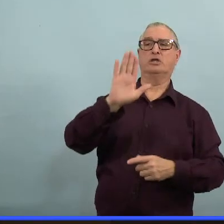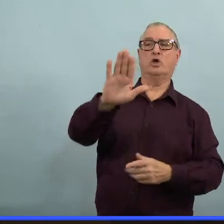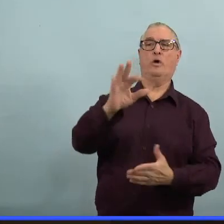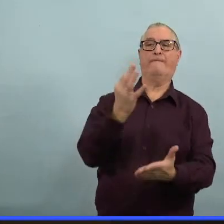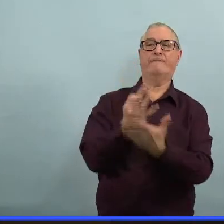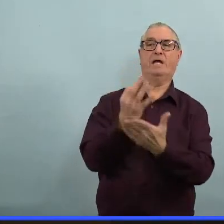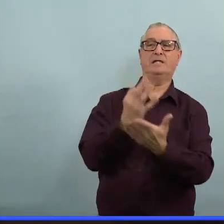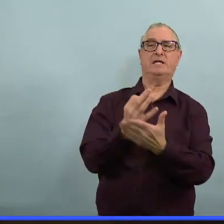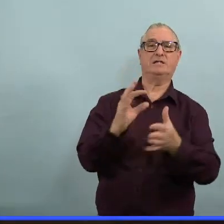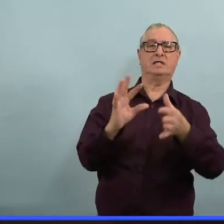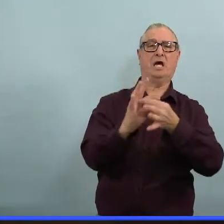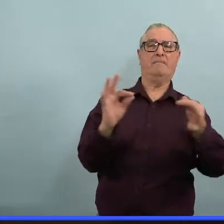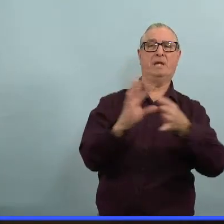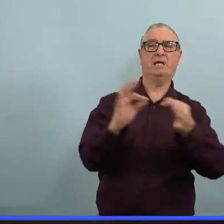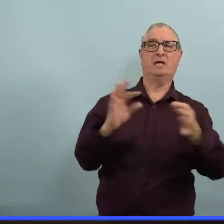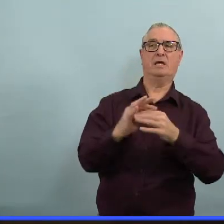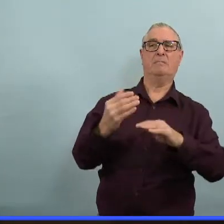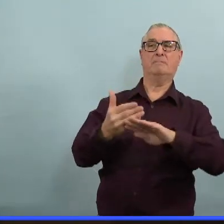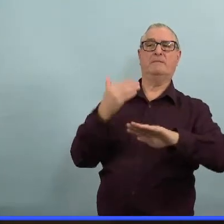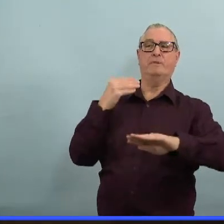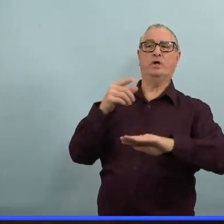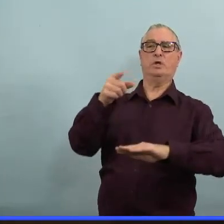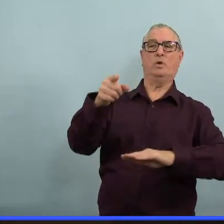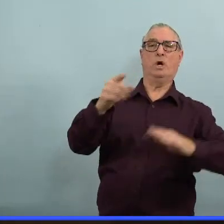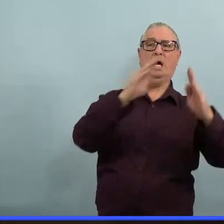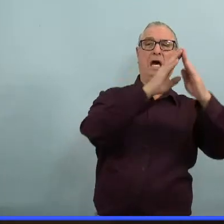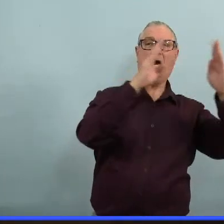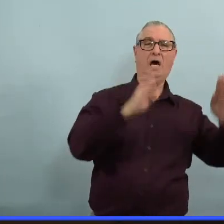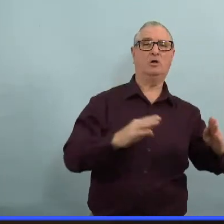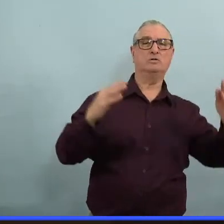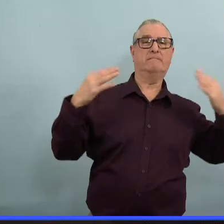them you were housing mister at the time and nato housing they were taught there but there